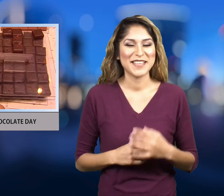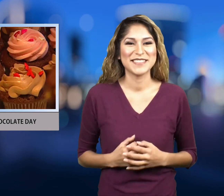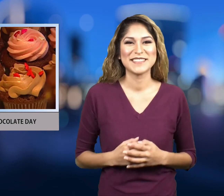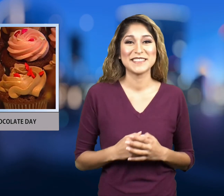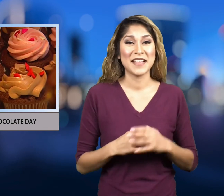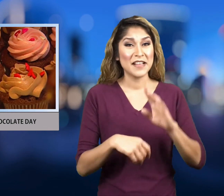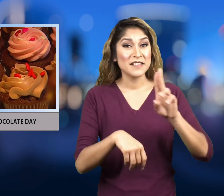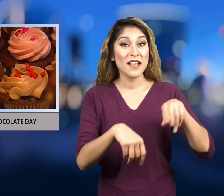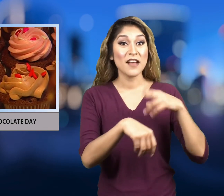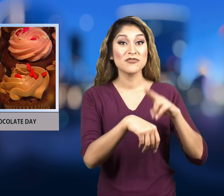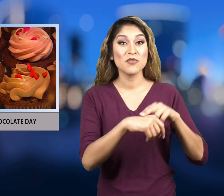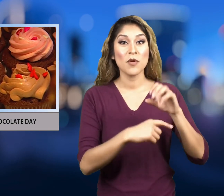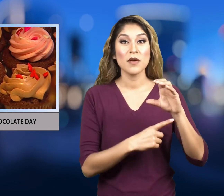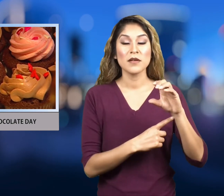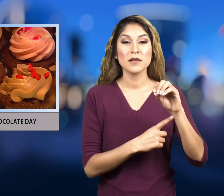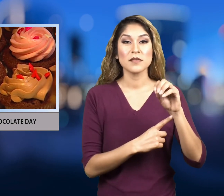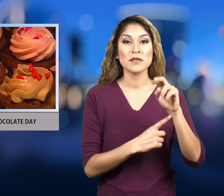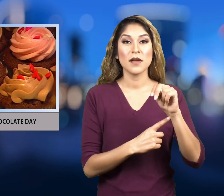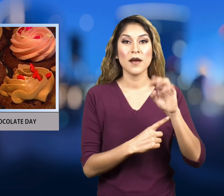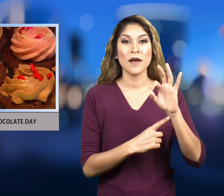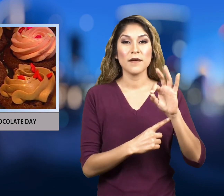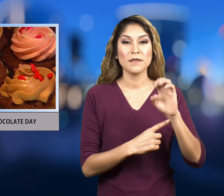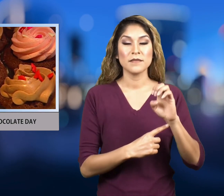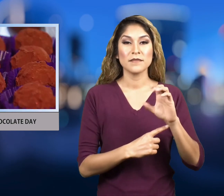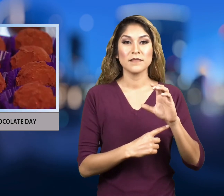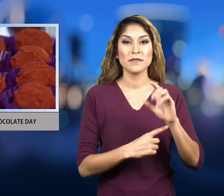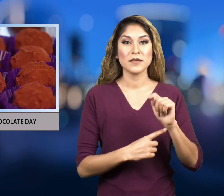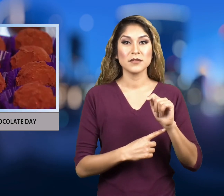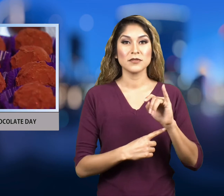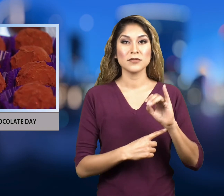National Chocolate Day was created by the